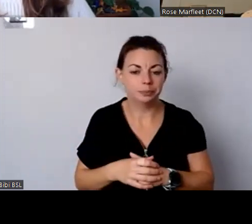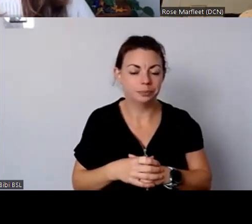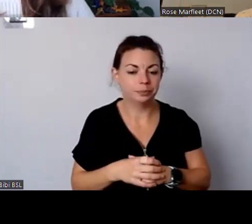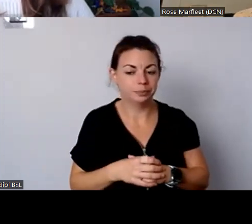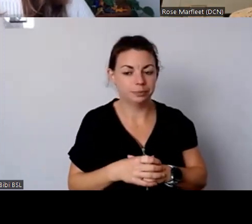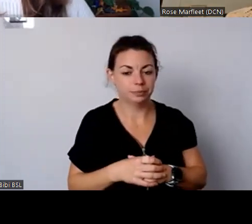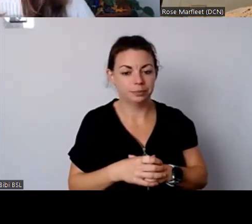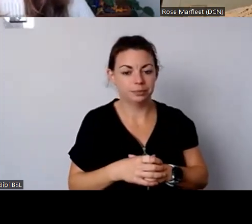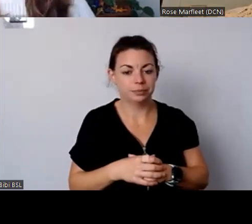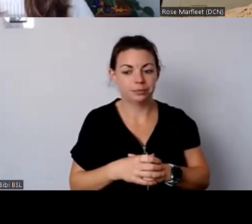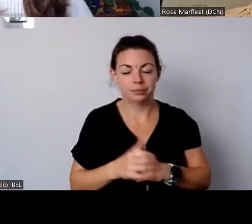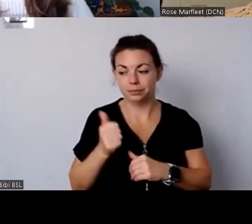Great. Thank both.